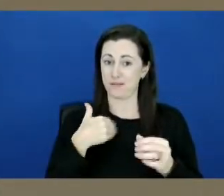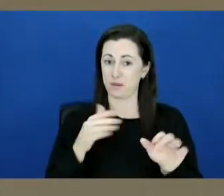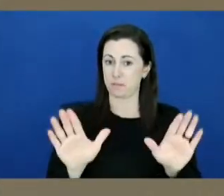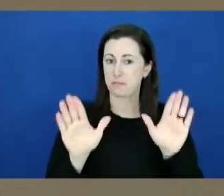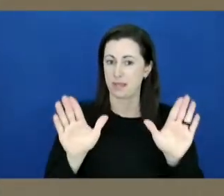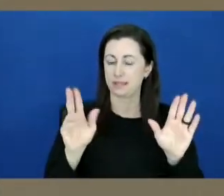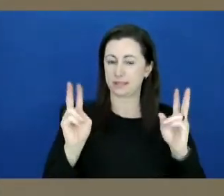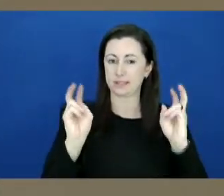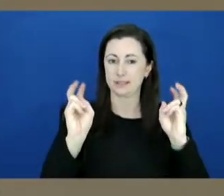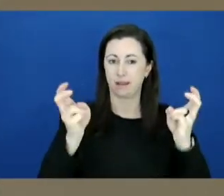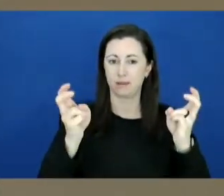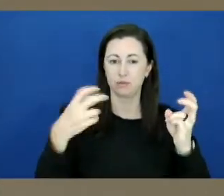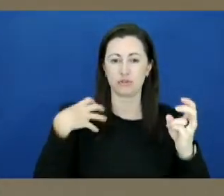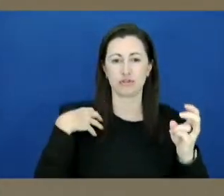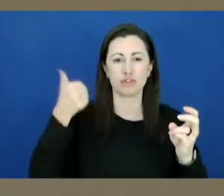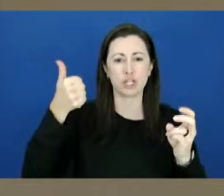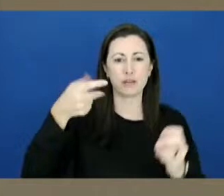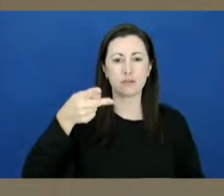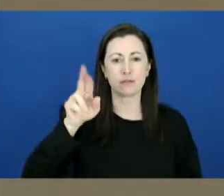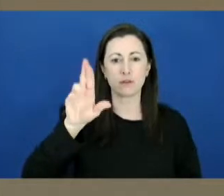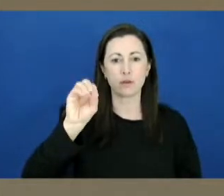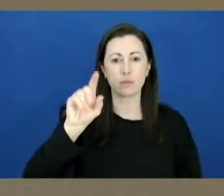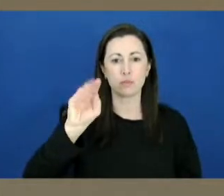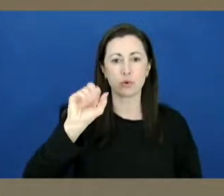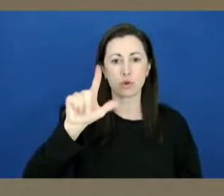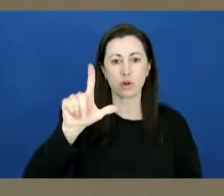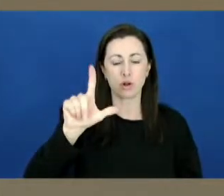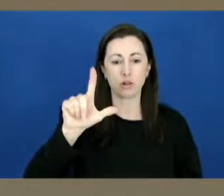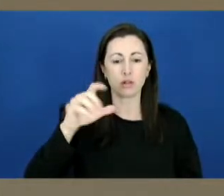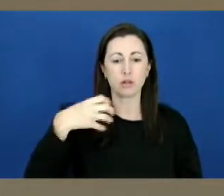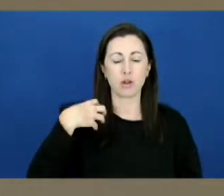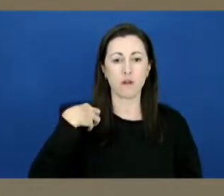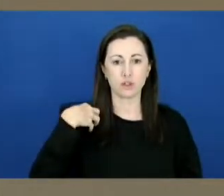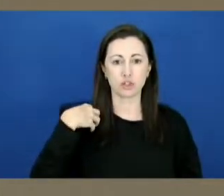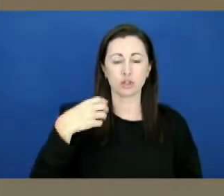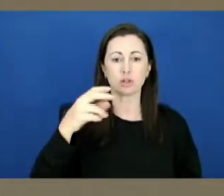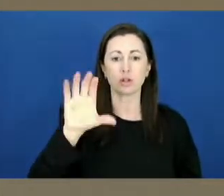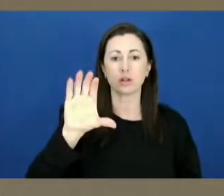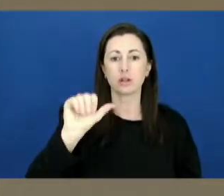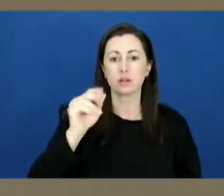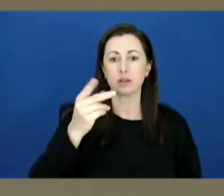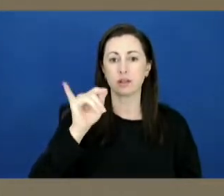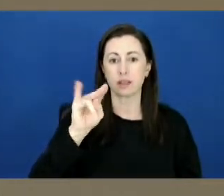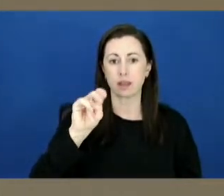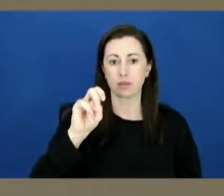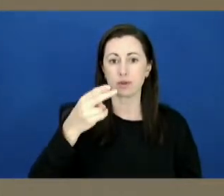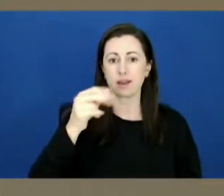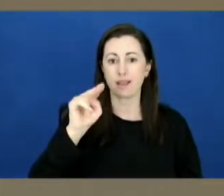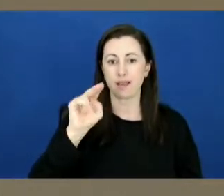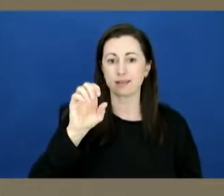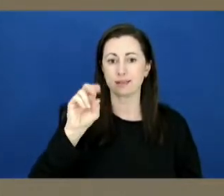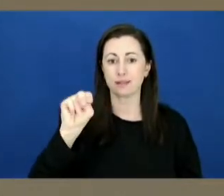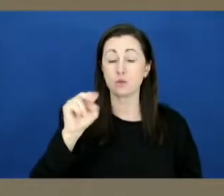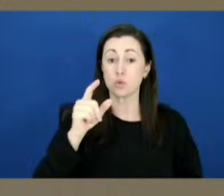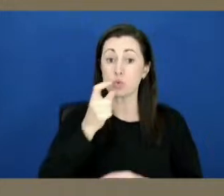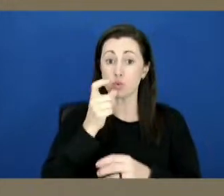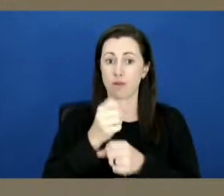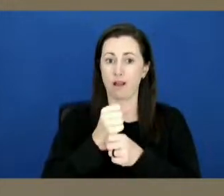COORDINATED BY SOMEONE WHO HAS AN AMAZING TITLE, AND THE CHIEF